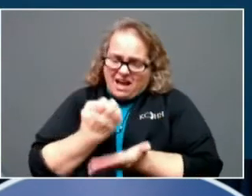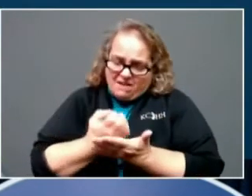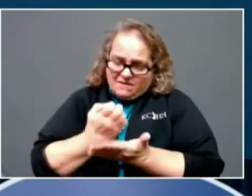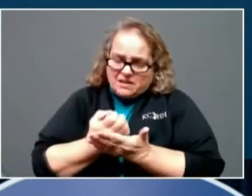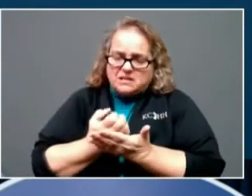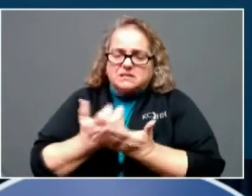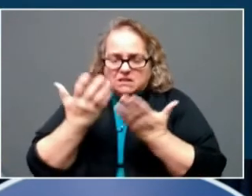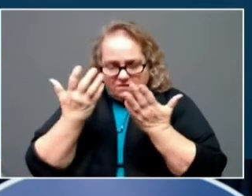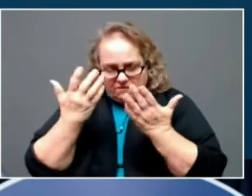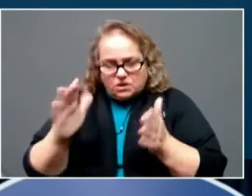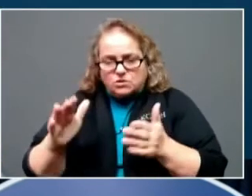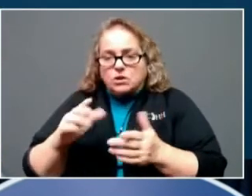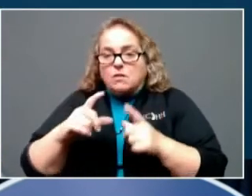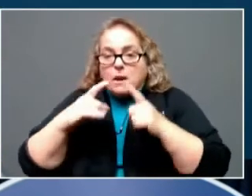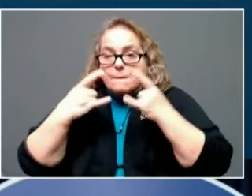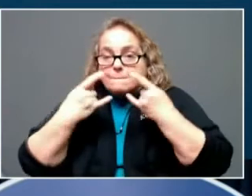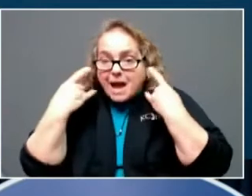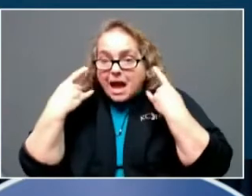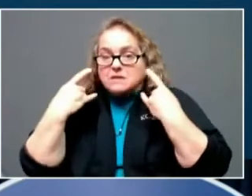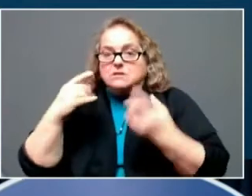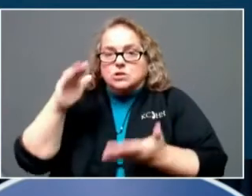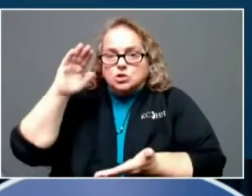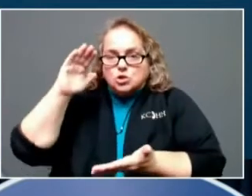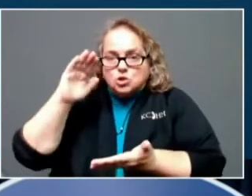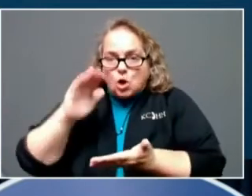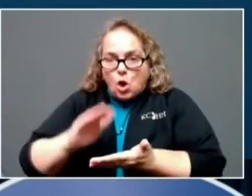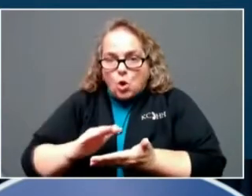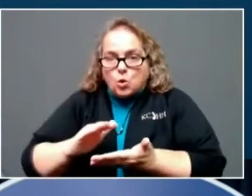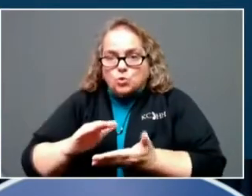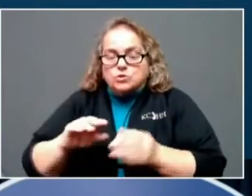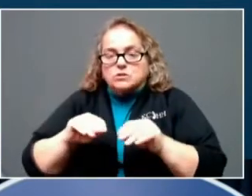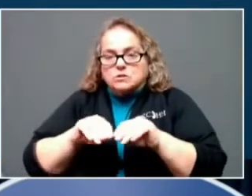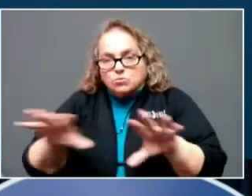disease. They don't do it perfectly, but they do it very well. So everybody